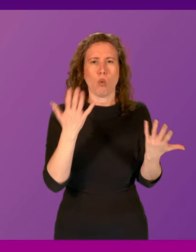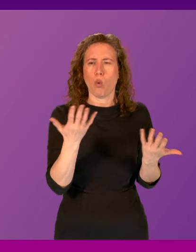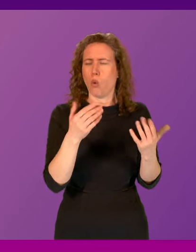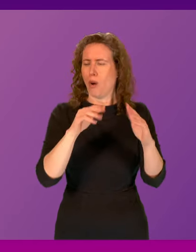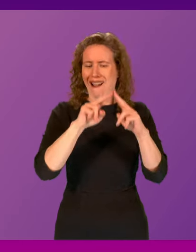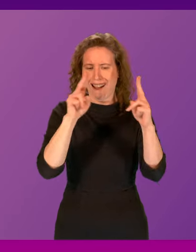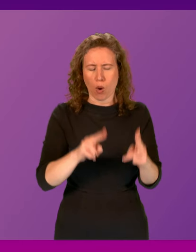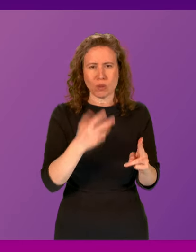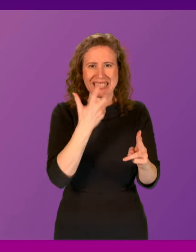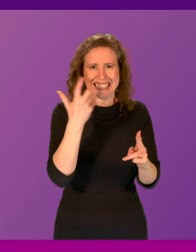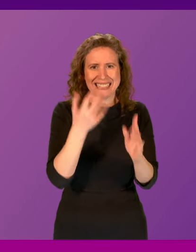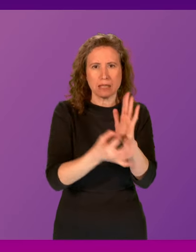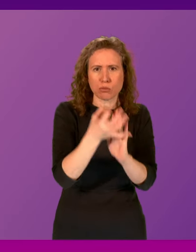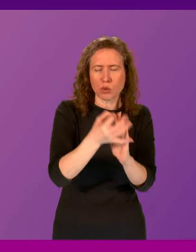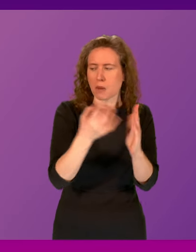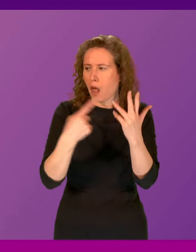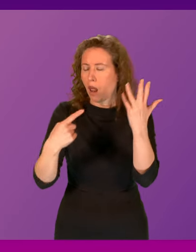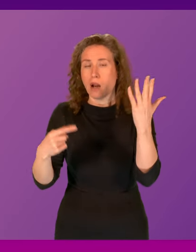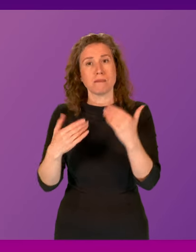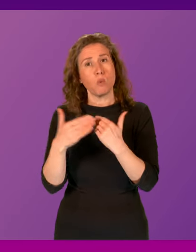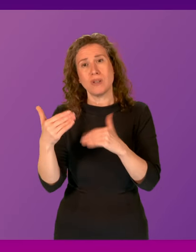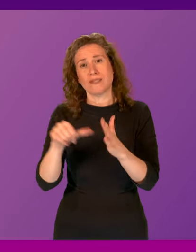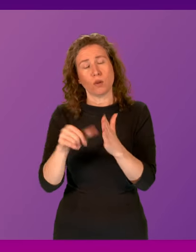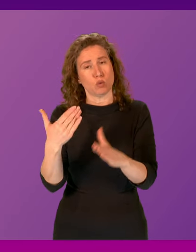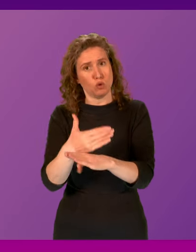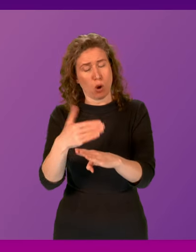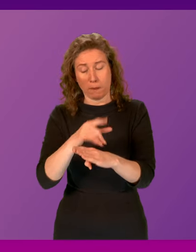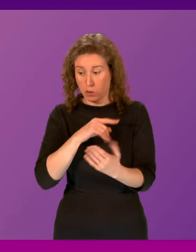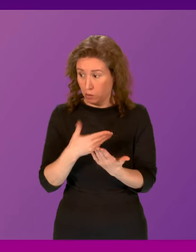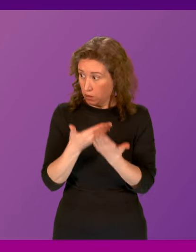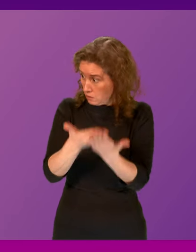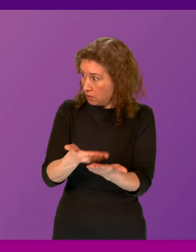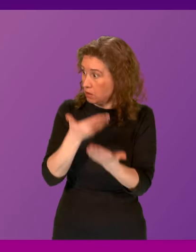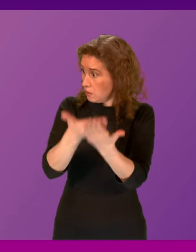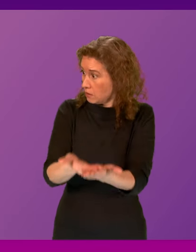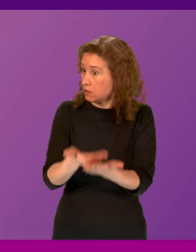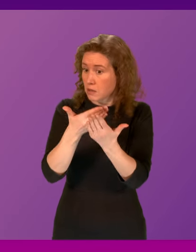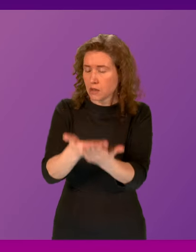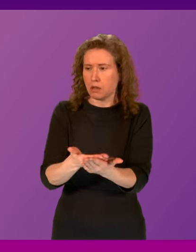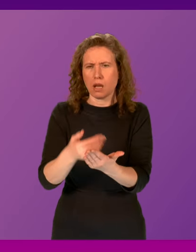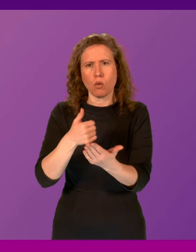emissions, the Opposition opposes those measures.